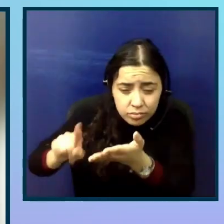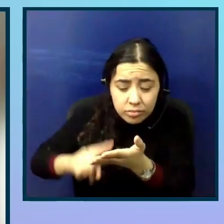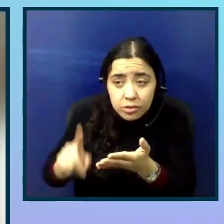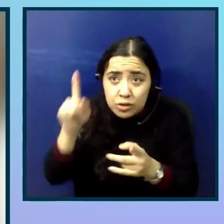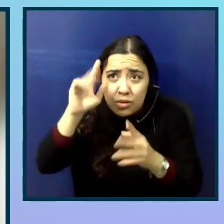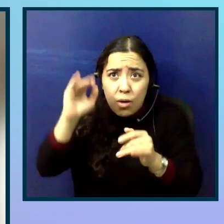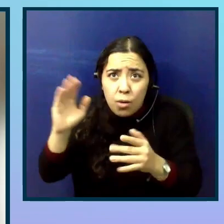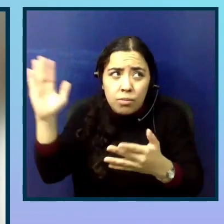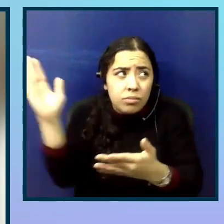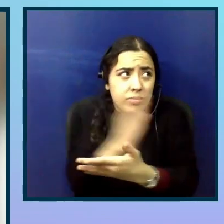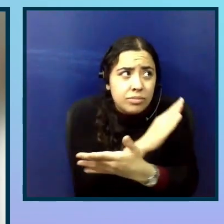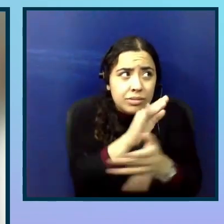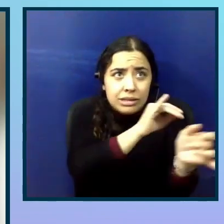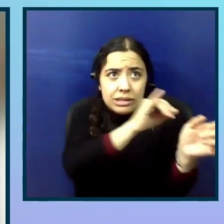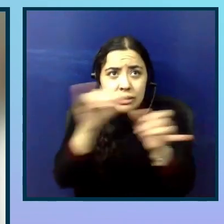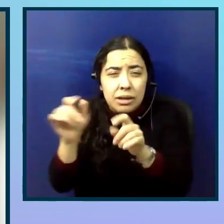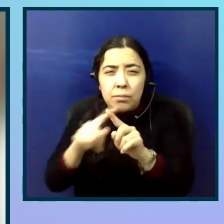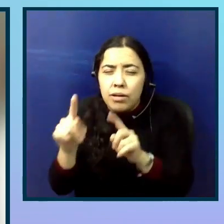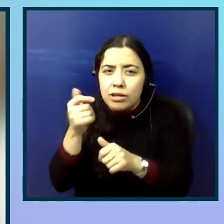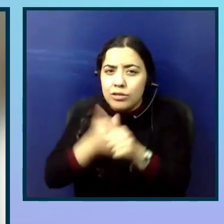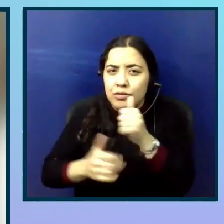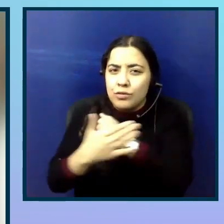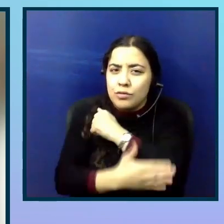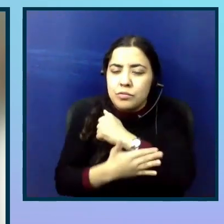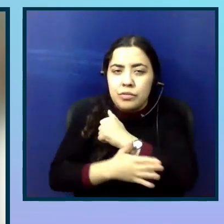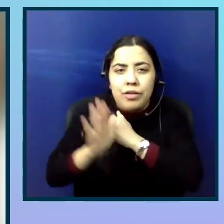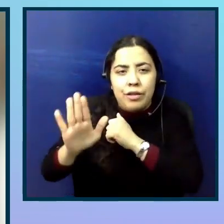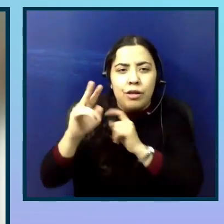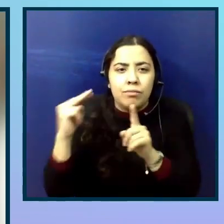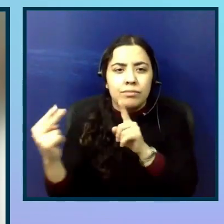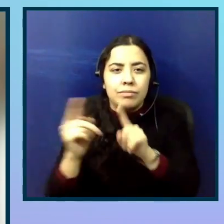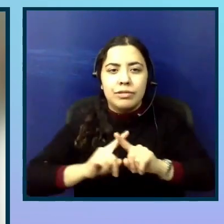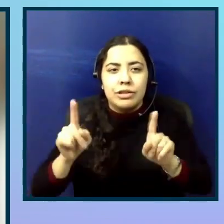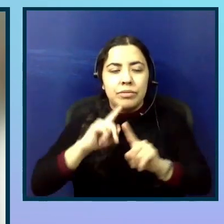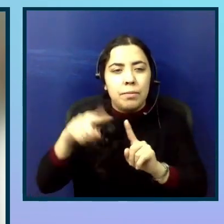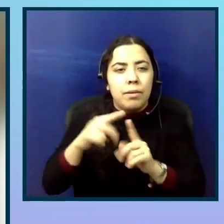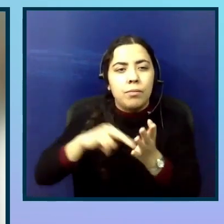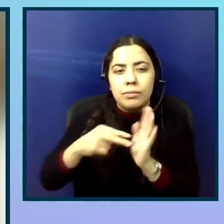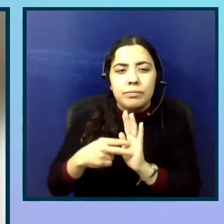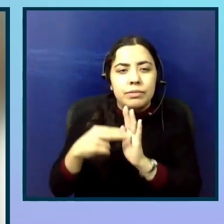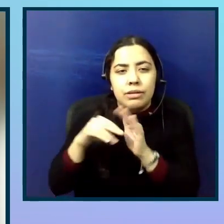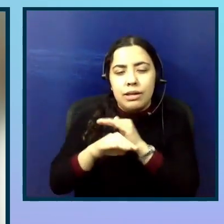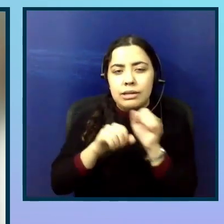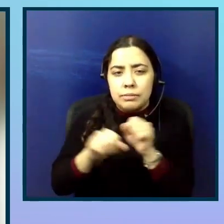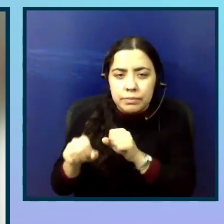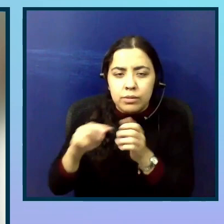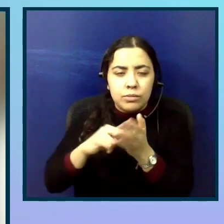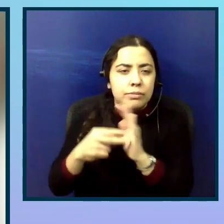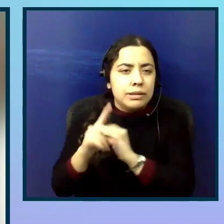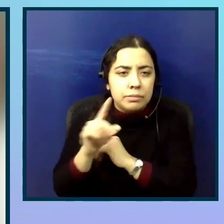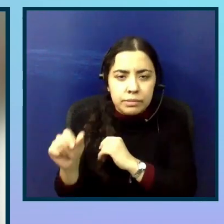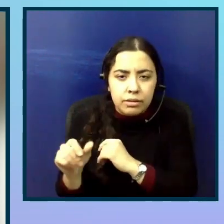but everyone seems to have a slightly different idea around things. And also you've got this whole issue that there's